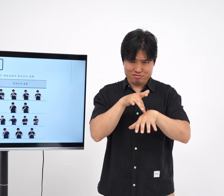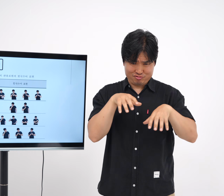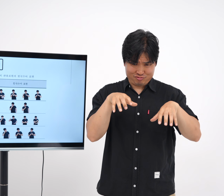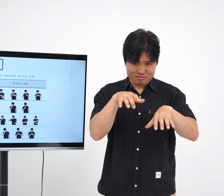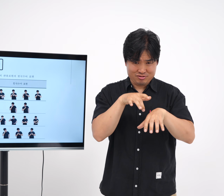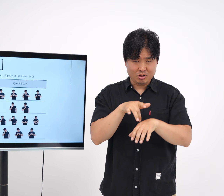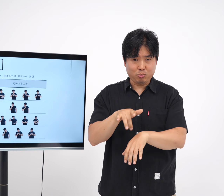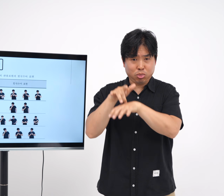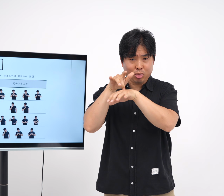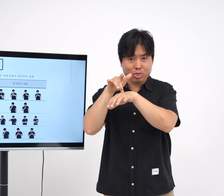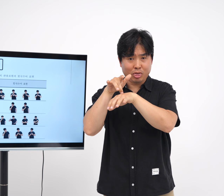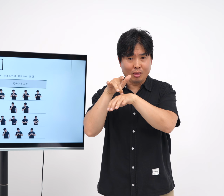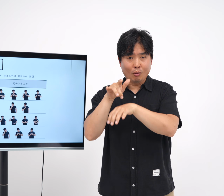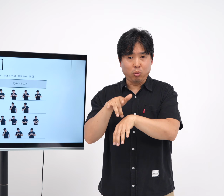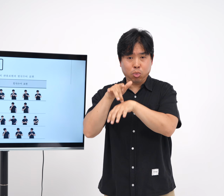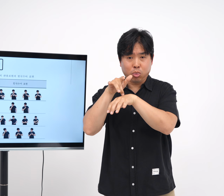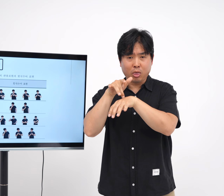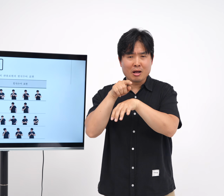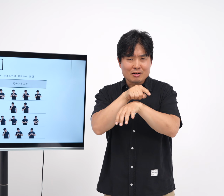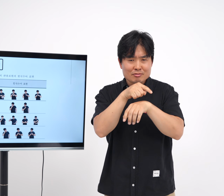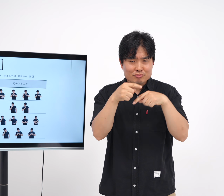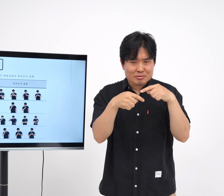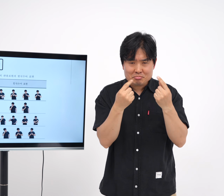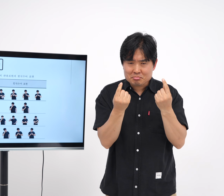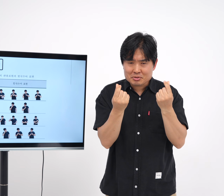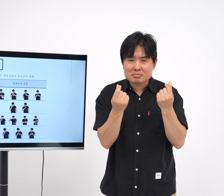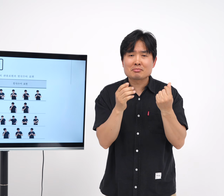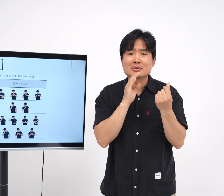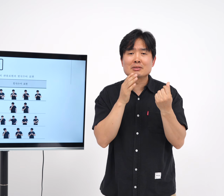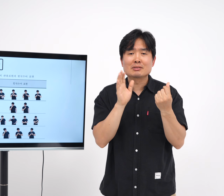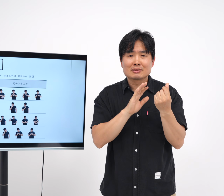At first glance, the sign language looks similar.